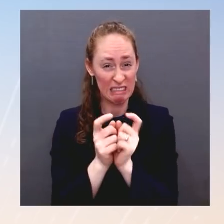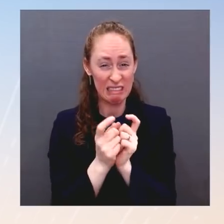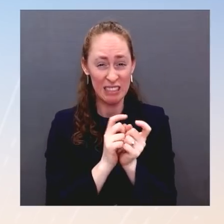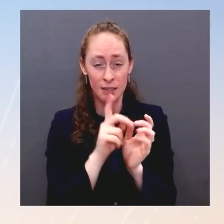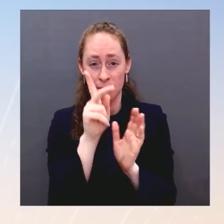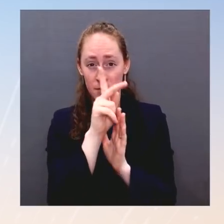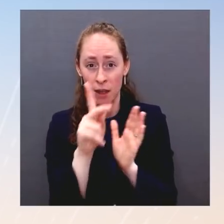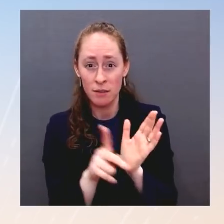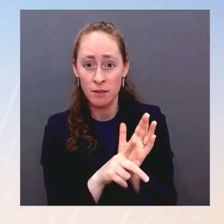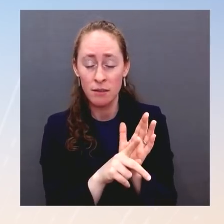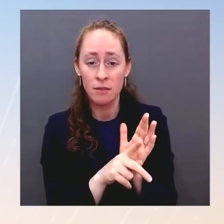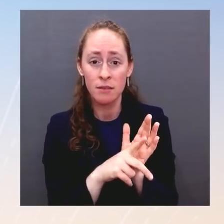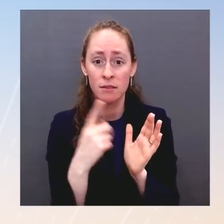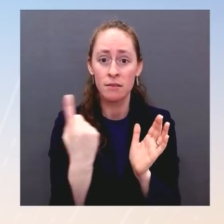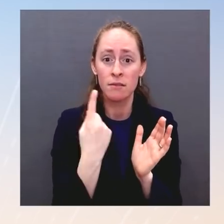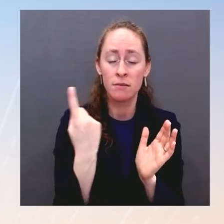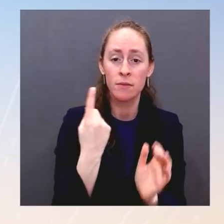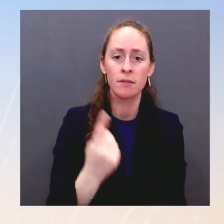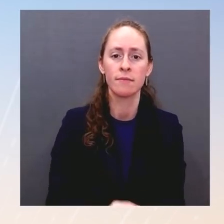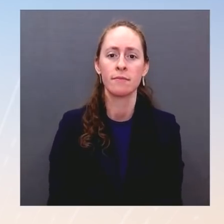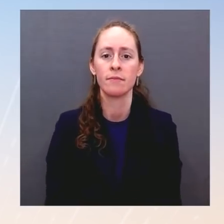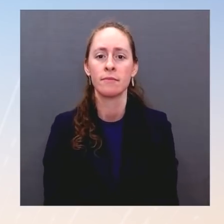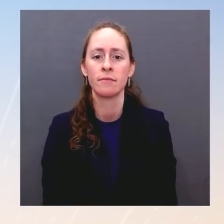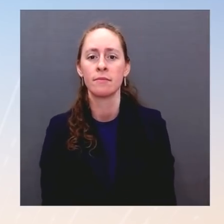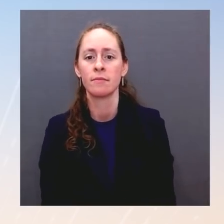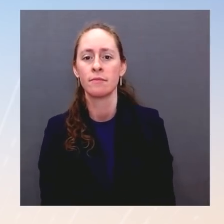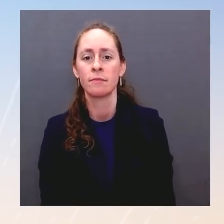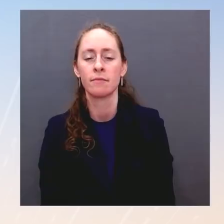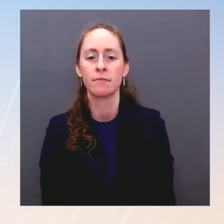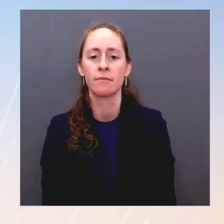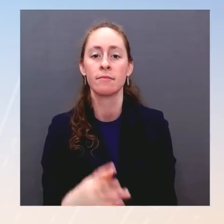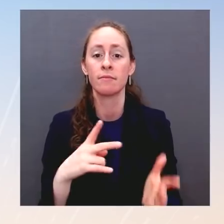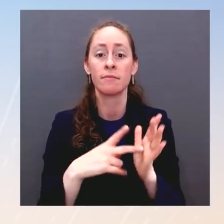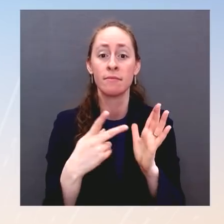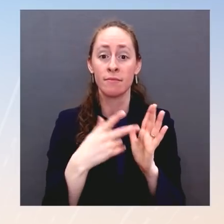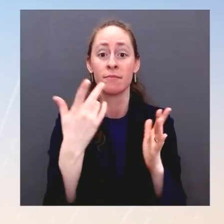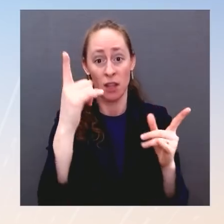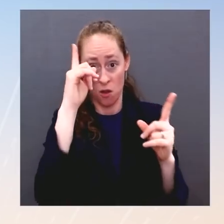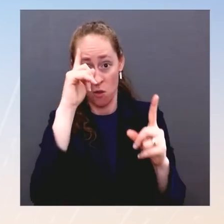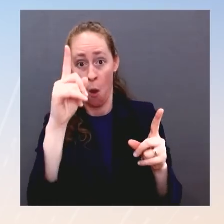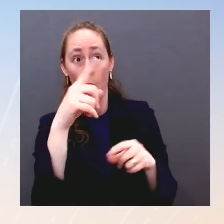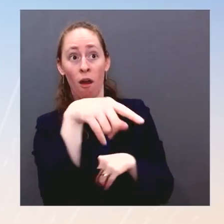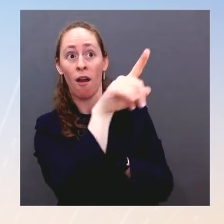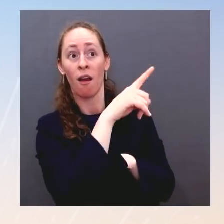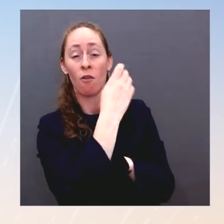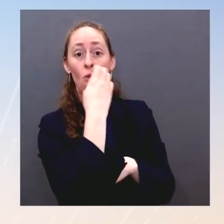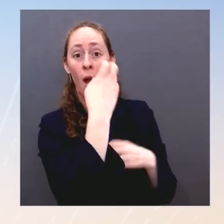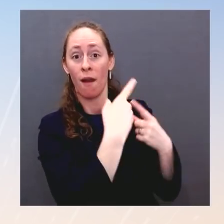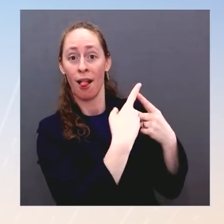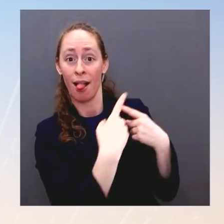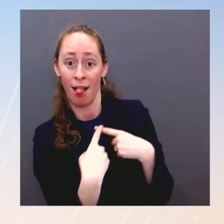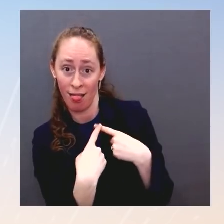be more reliant on the U.S. for oil and natural gas? Ms. Psaki: You mean like LNG exports or something like that? The Press: LNG -- LNG exports, but also oil prices --